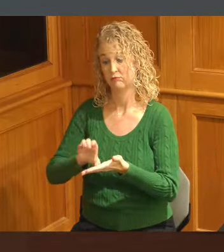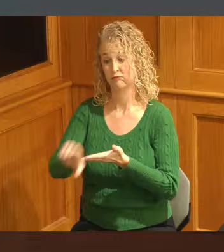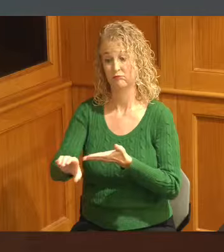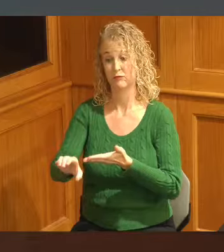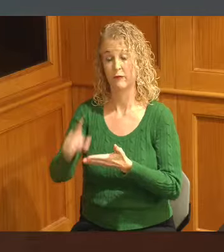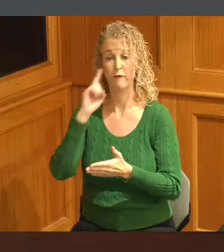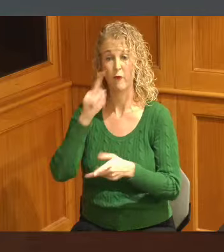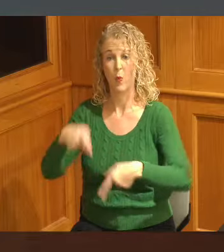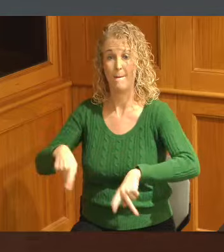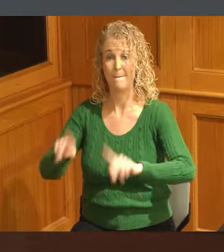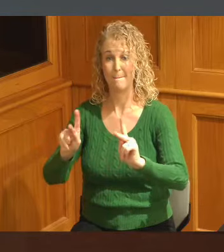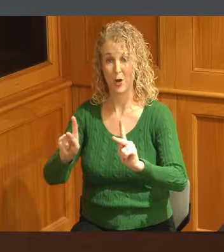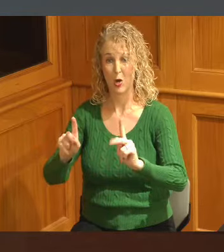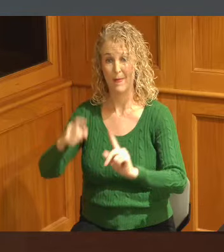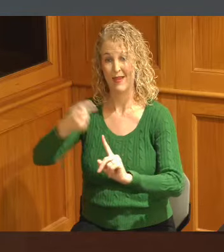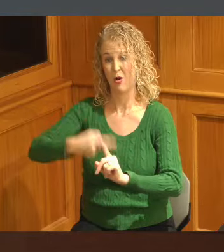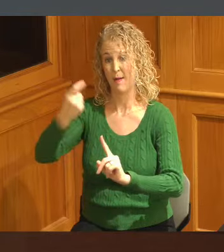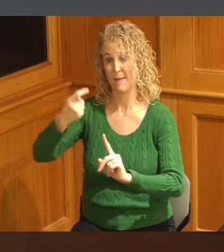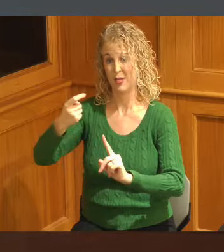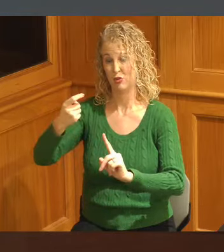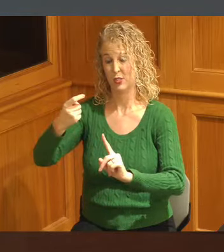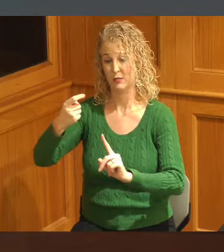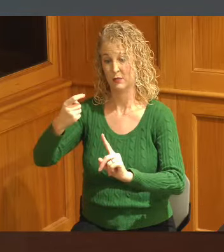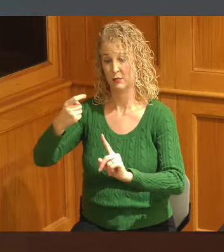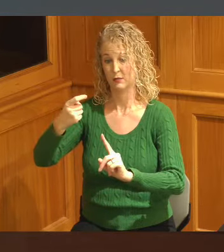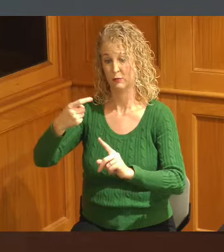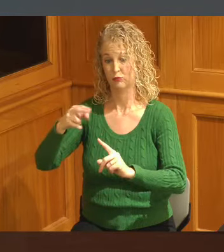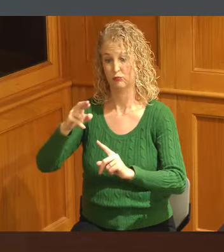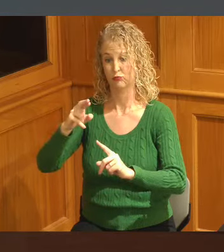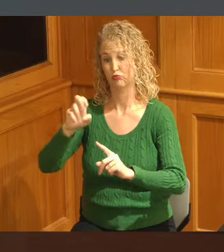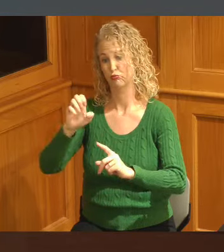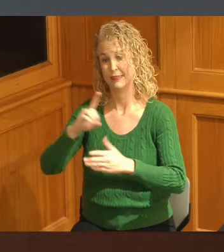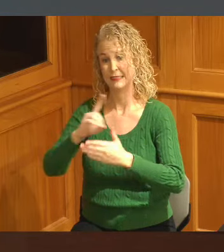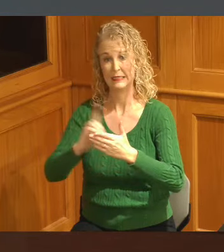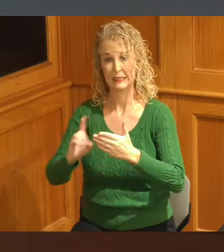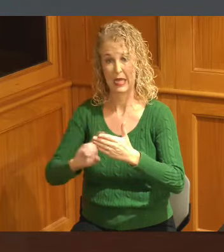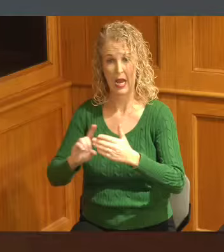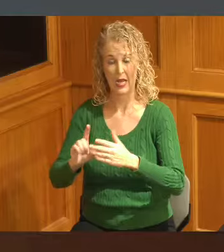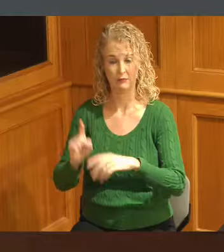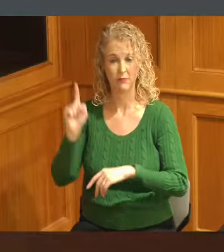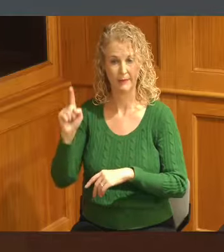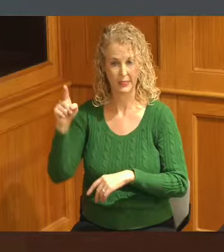permit automation facility redesign up in Planning and Development. Now that they've going that they